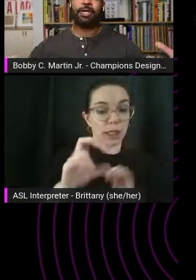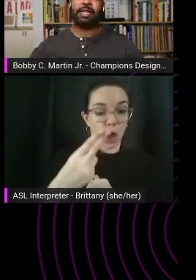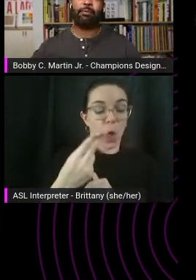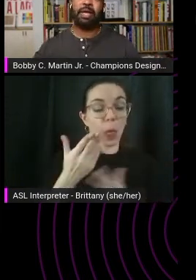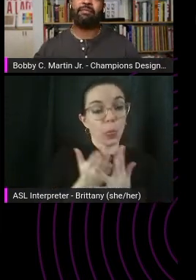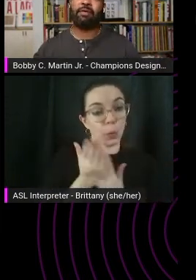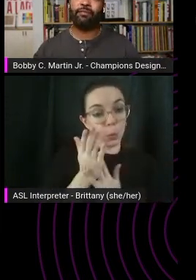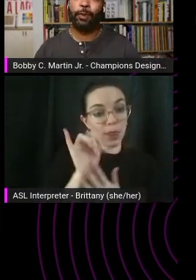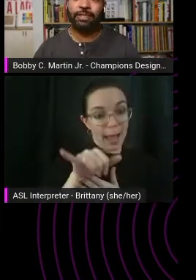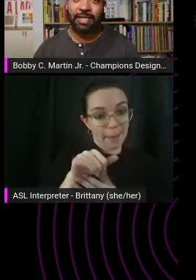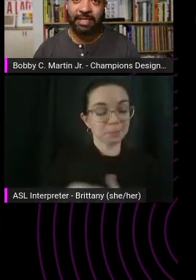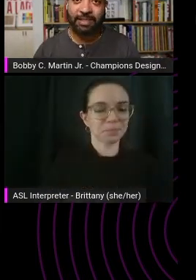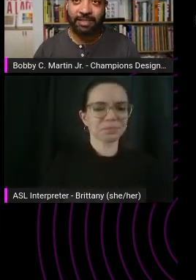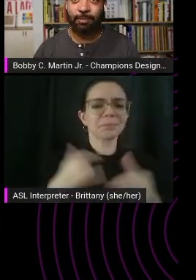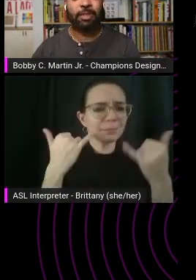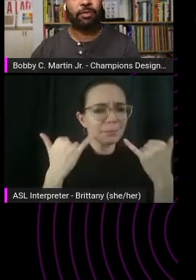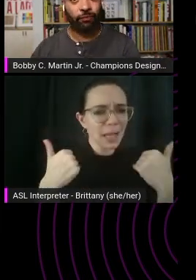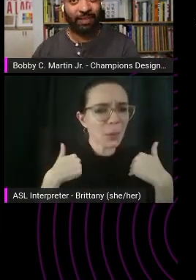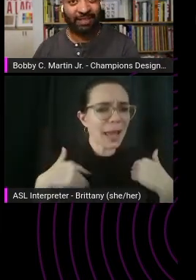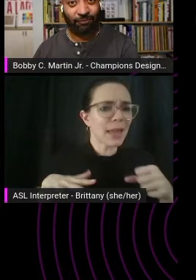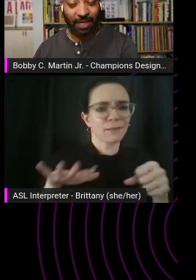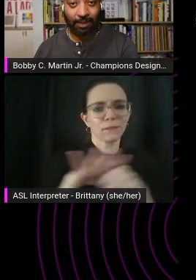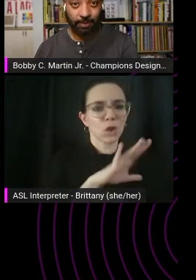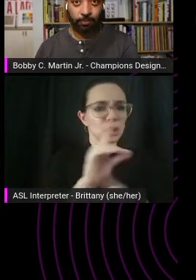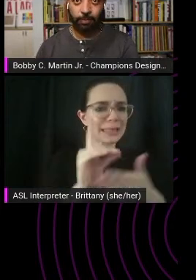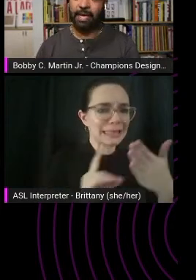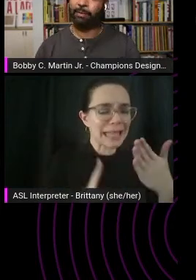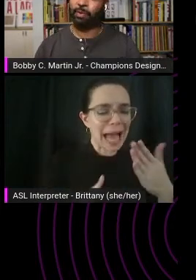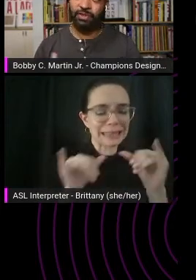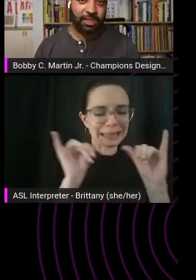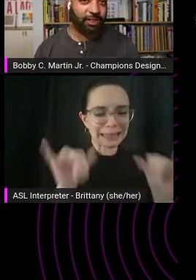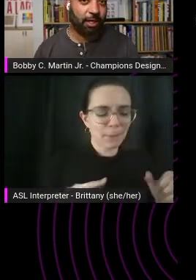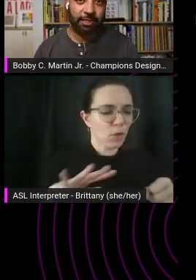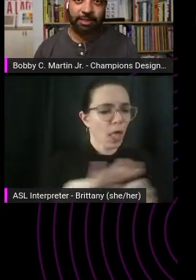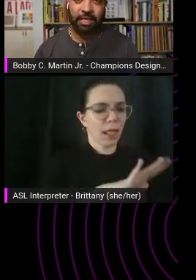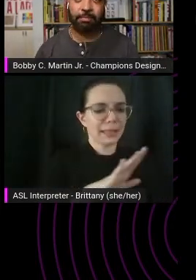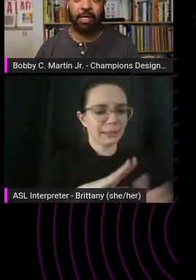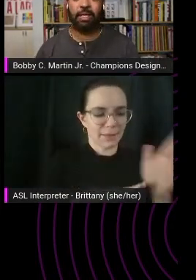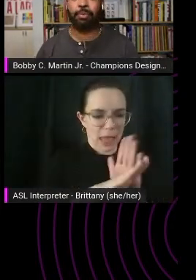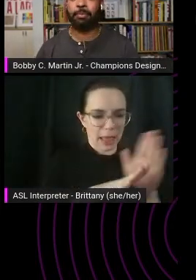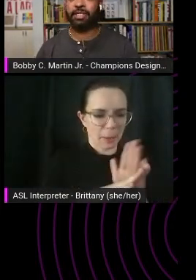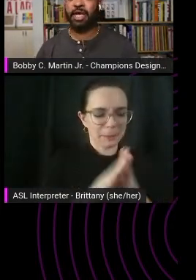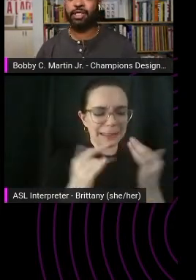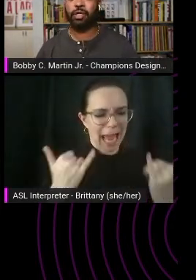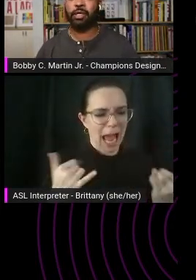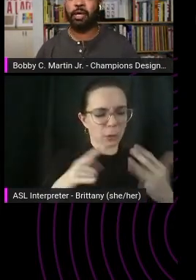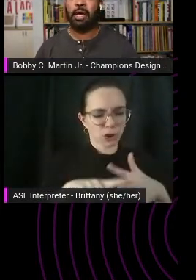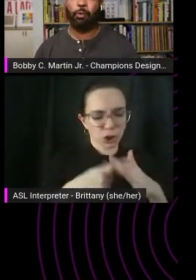So now that we have that full design system fully developed and we were just starting to think about implementation,